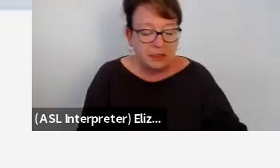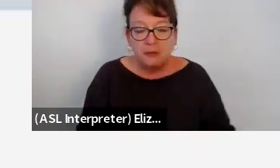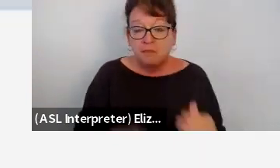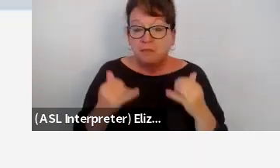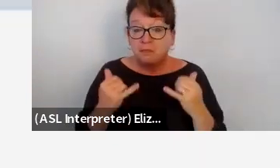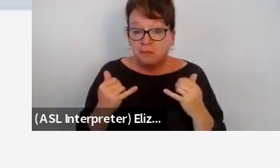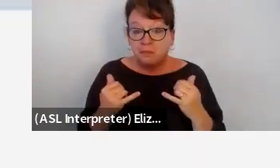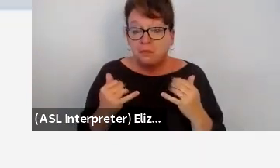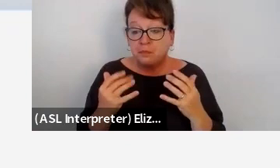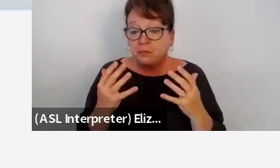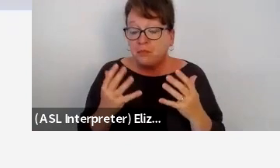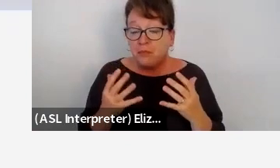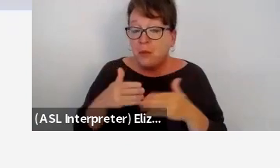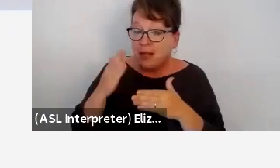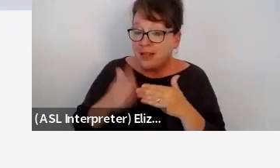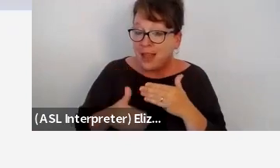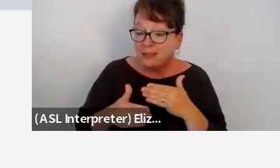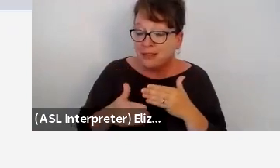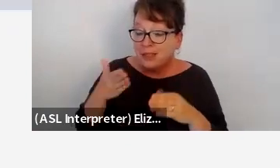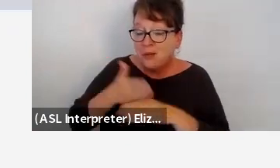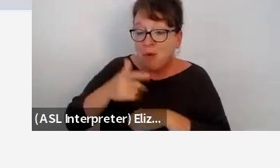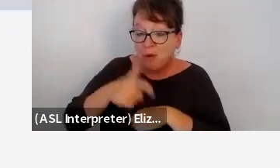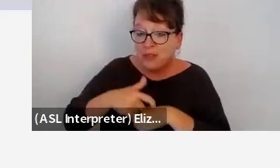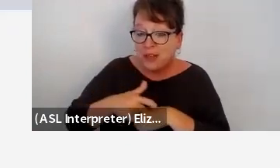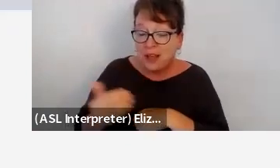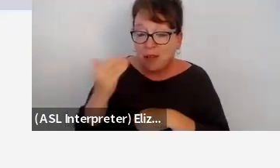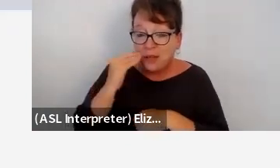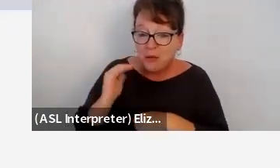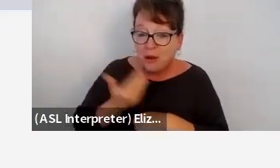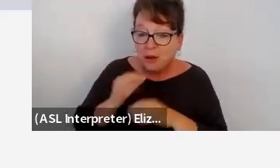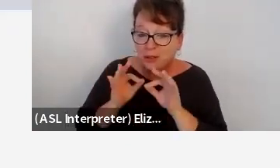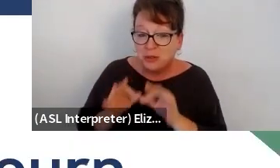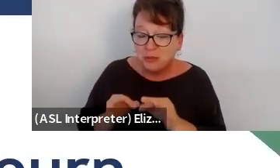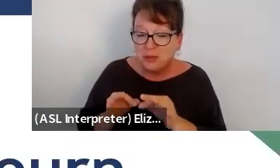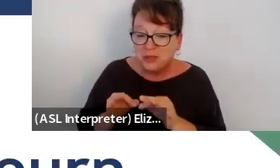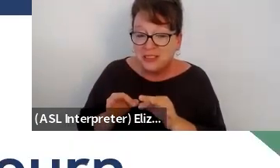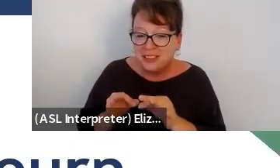to a port, or serves as a primary purpose-- or as a primary purpose, has a primary purpose of